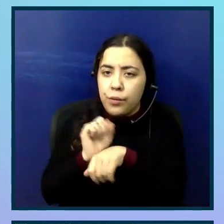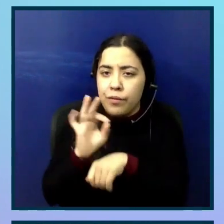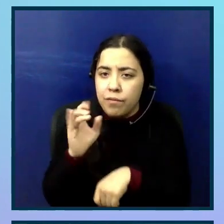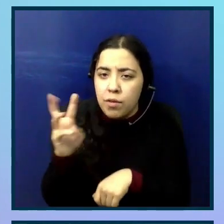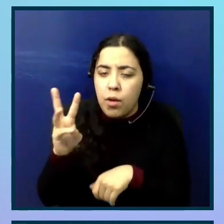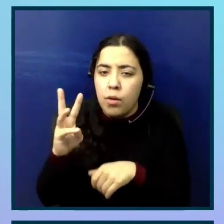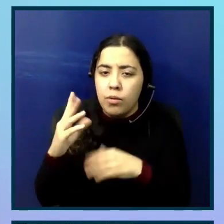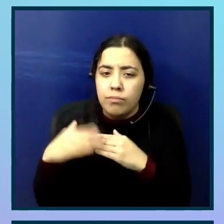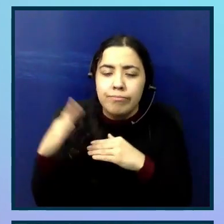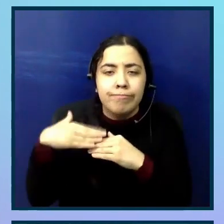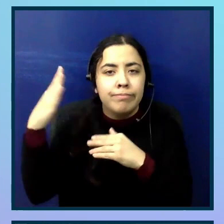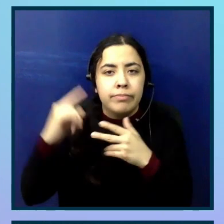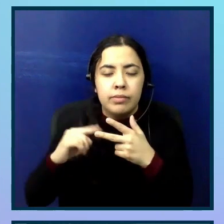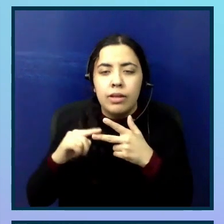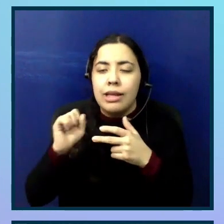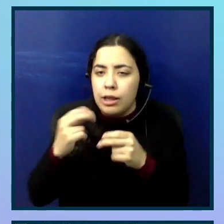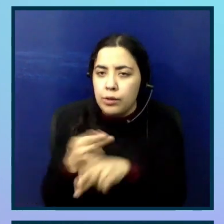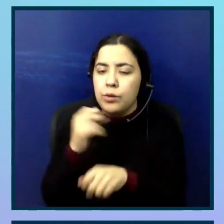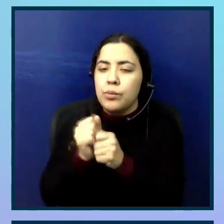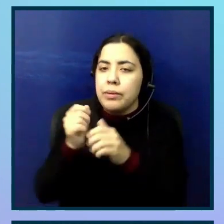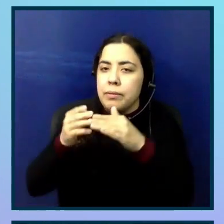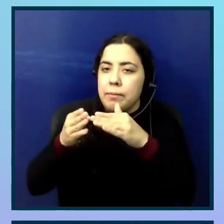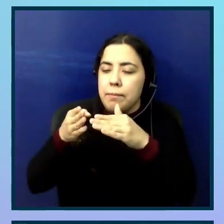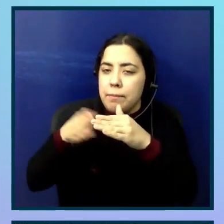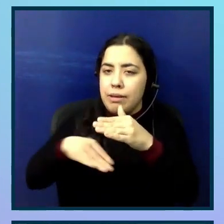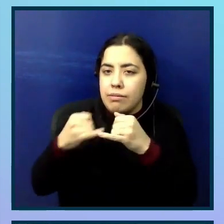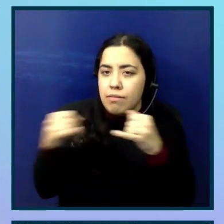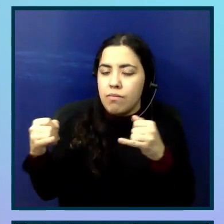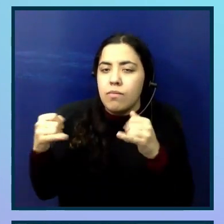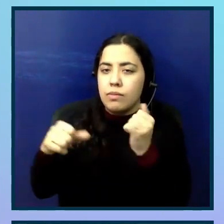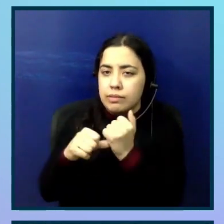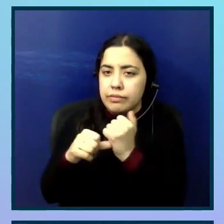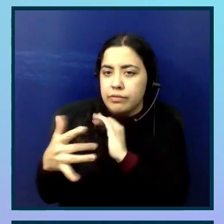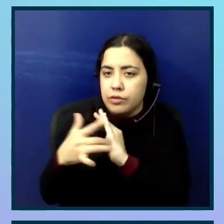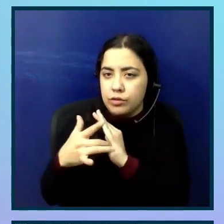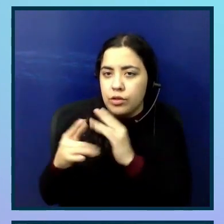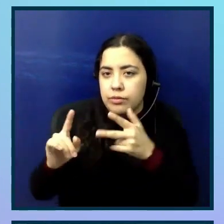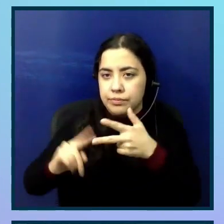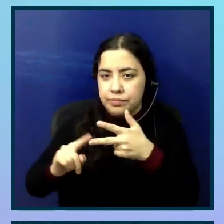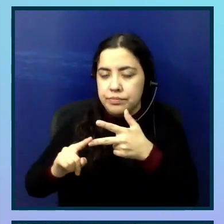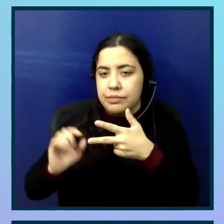with baseline assistive technology. B was level higher,